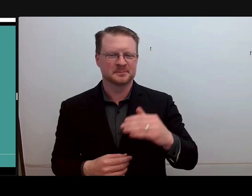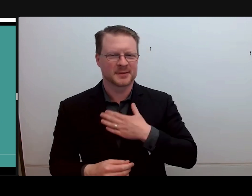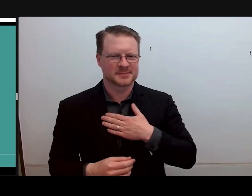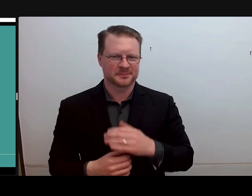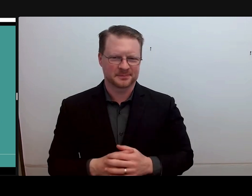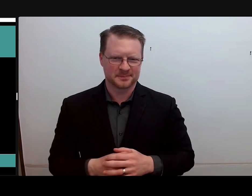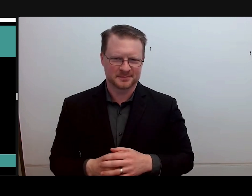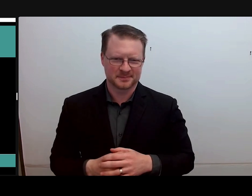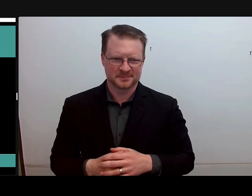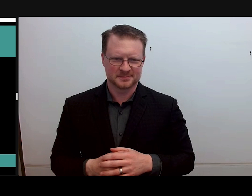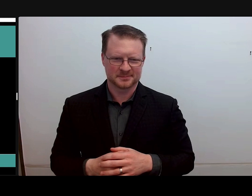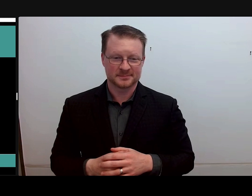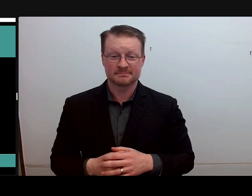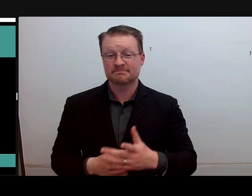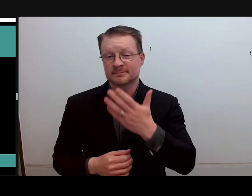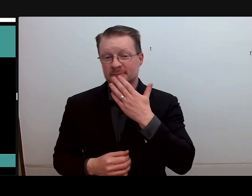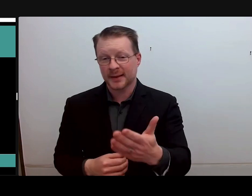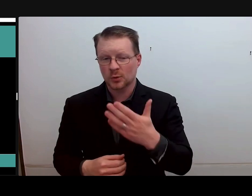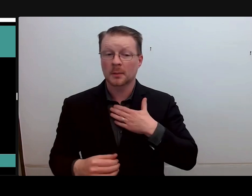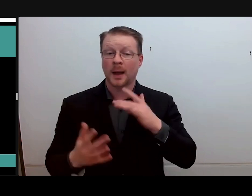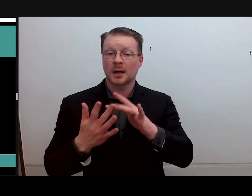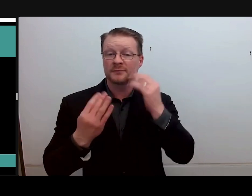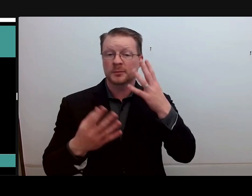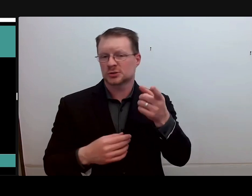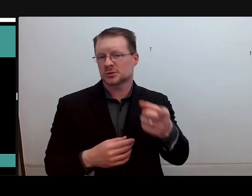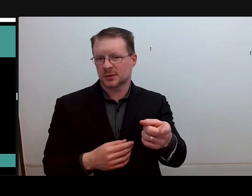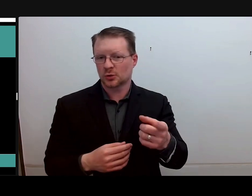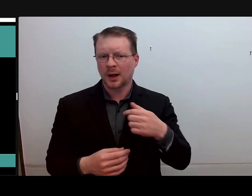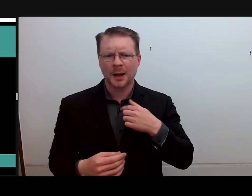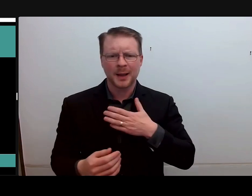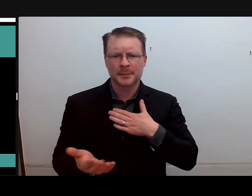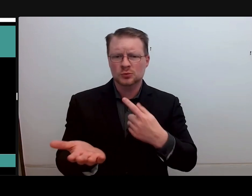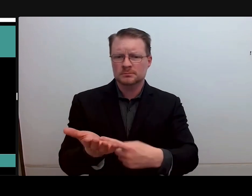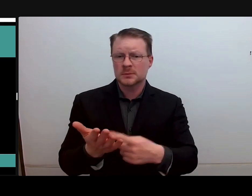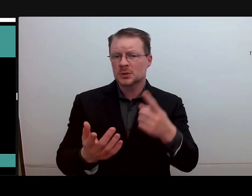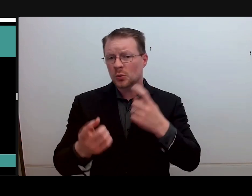Next slide, please. Thank you so much. Here is my contact information.